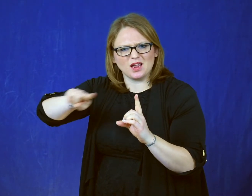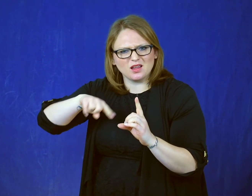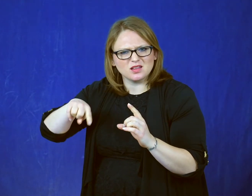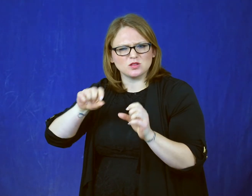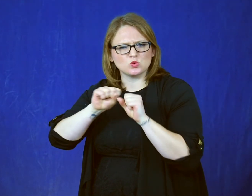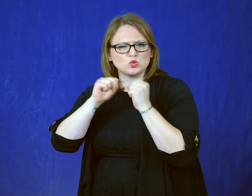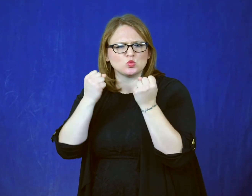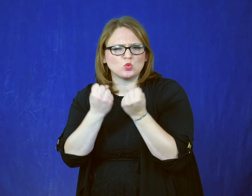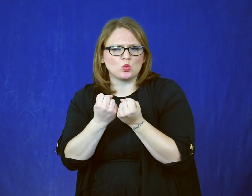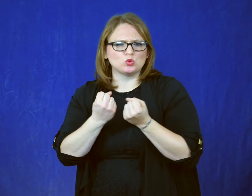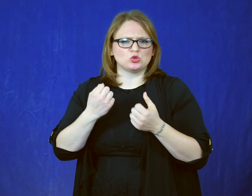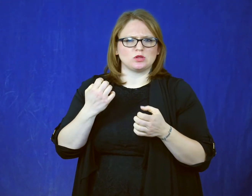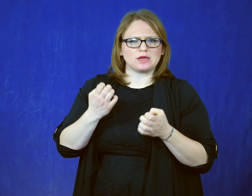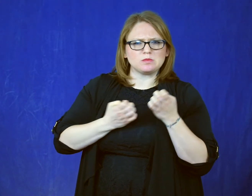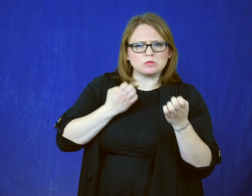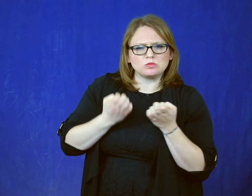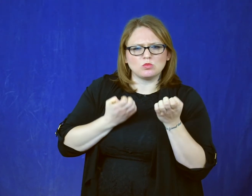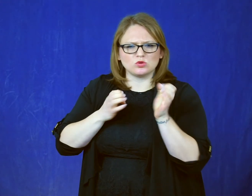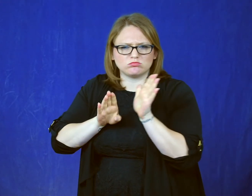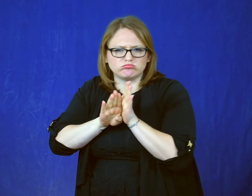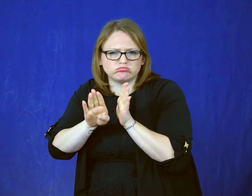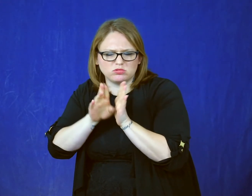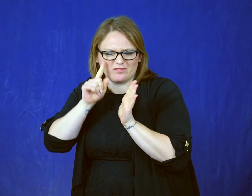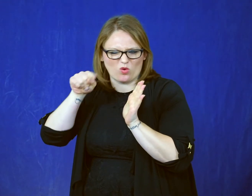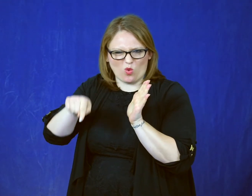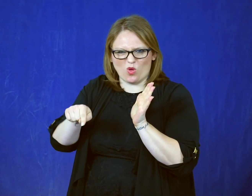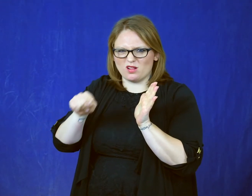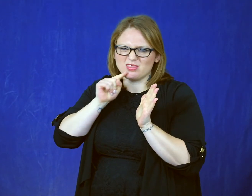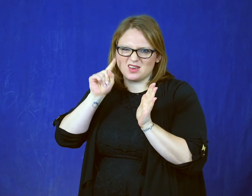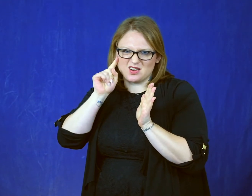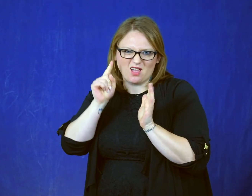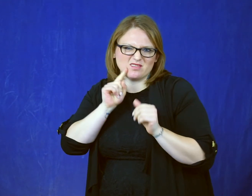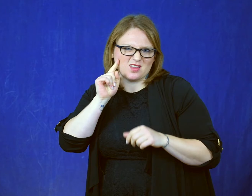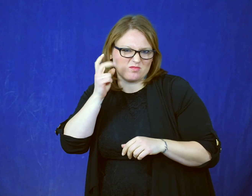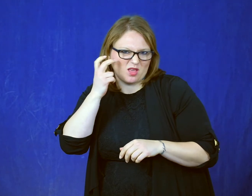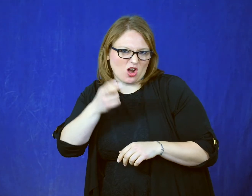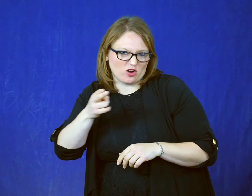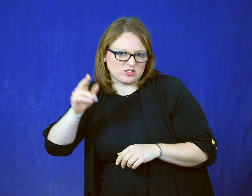social and emotional development for their child.